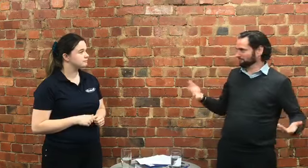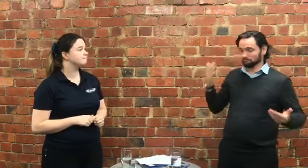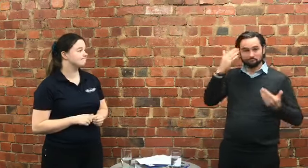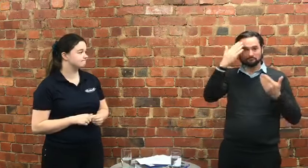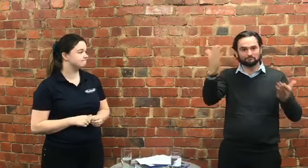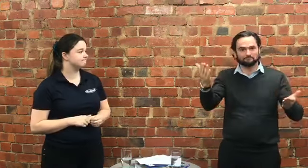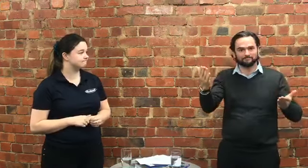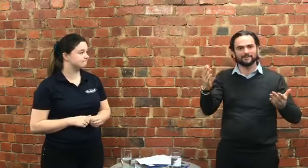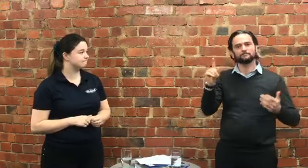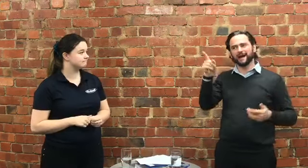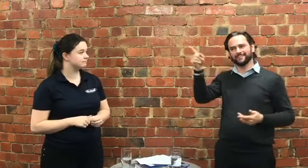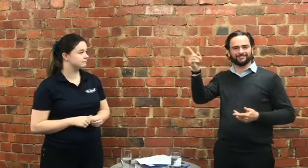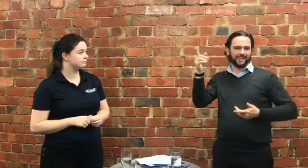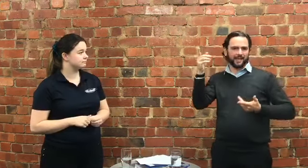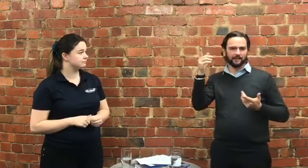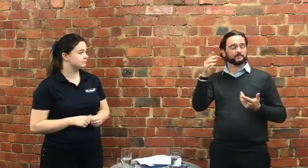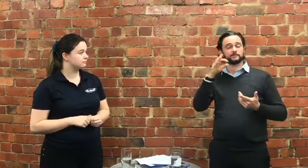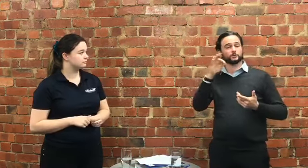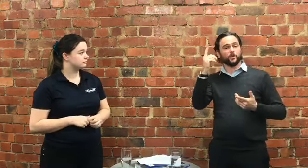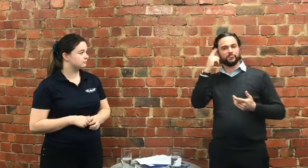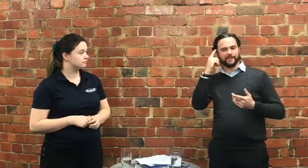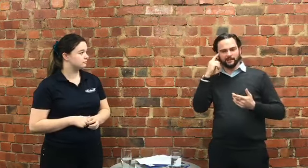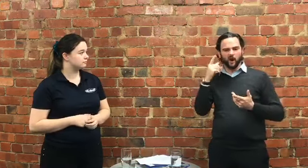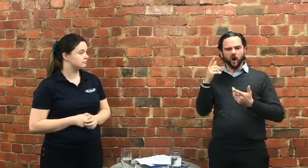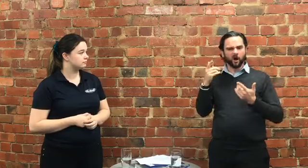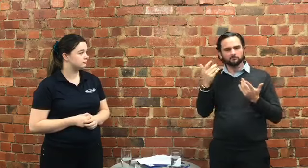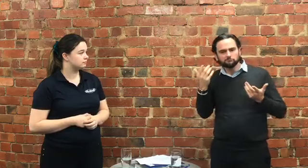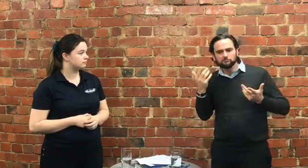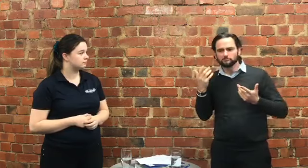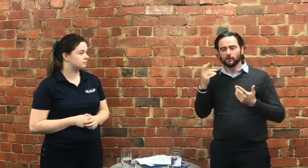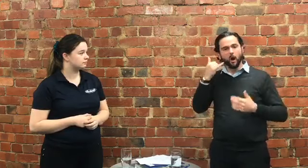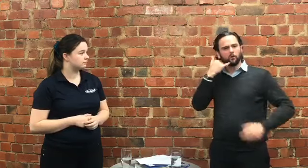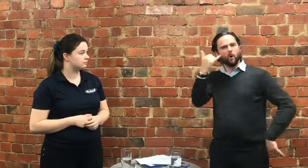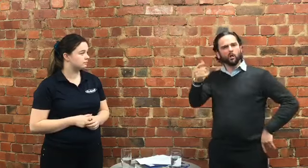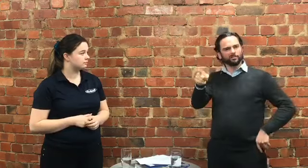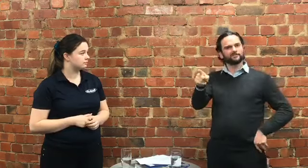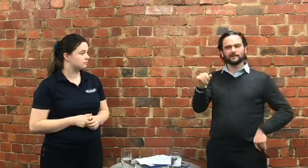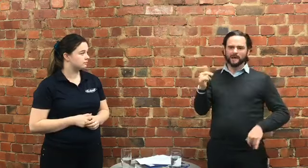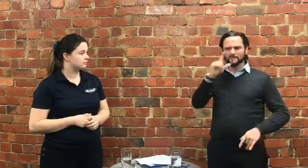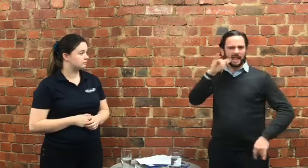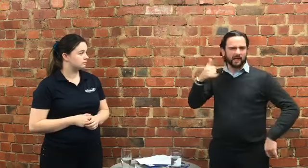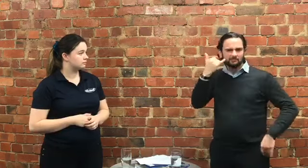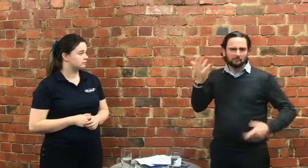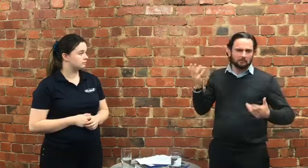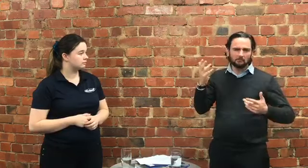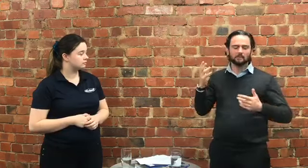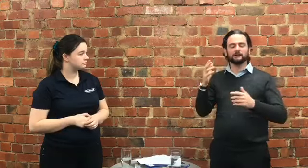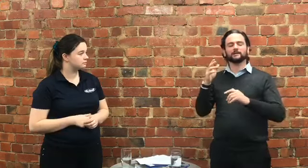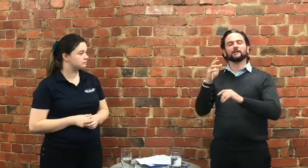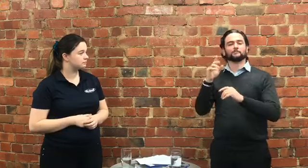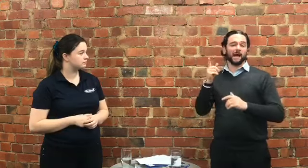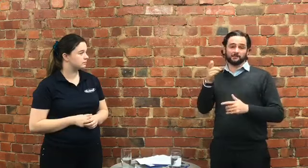As a deaf person, that doesn't work. They don't know necessarily. They just think, oh we'll phone,